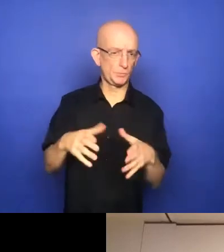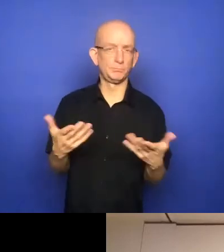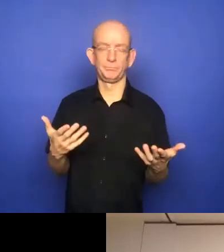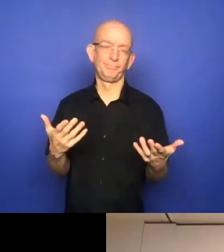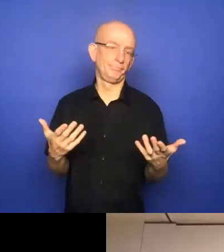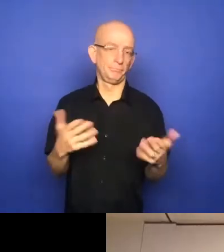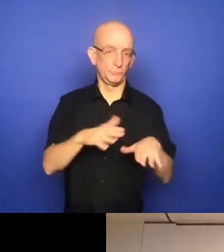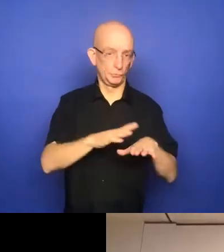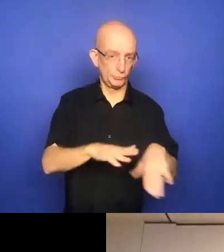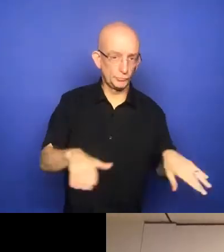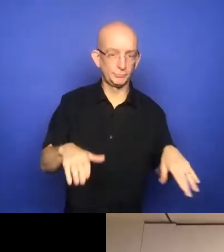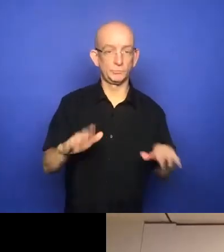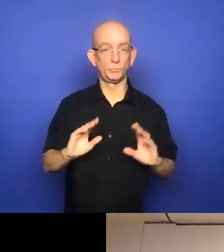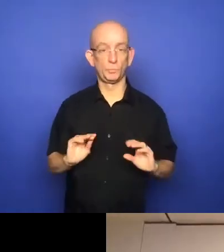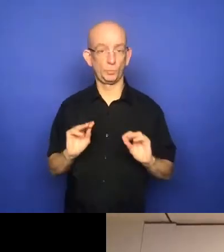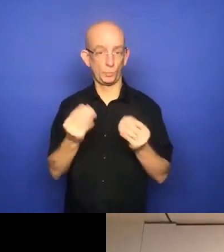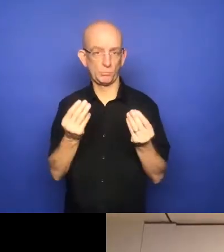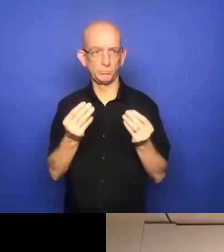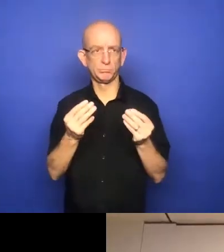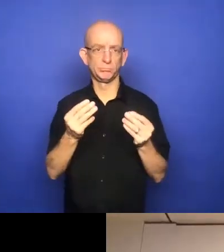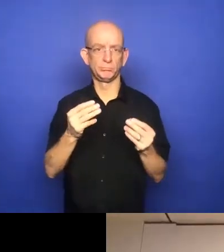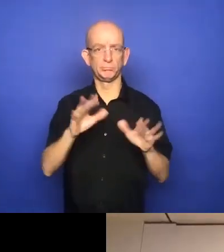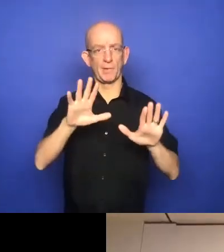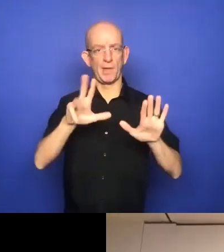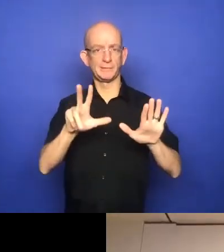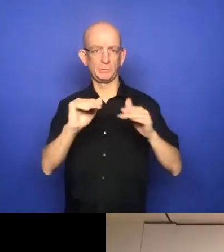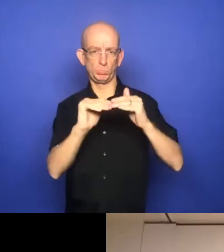children, younger people under 18, adults, but also older